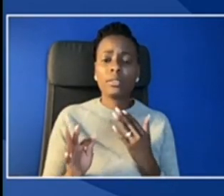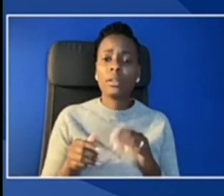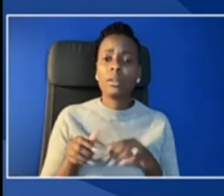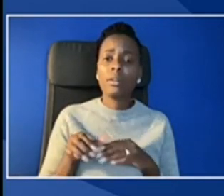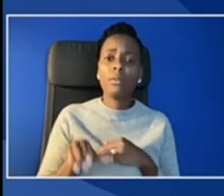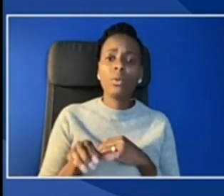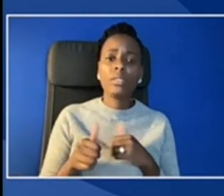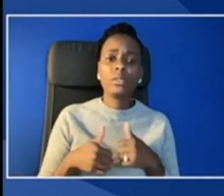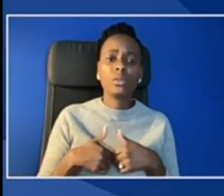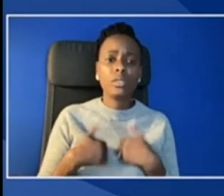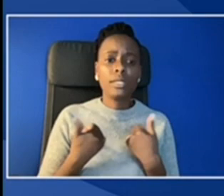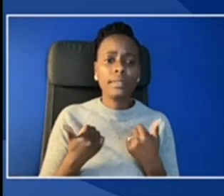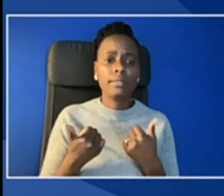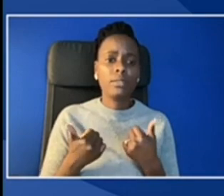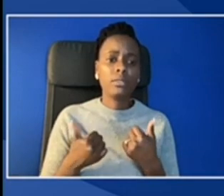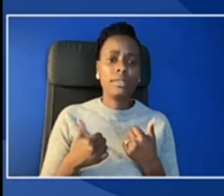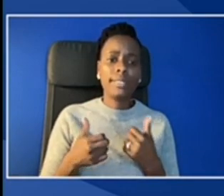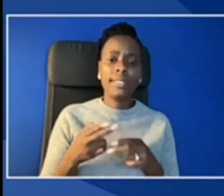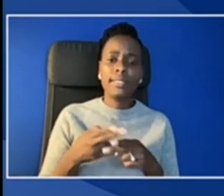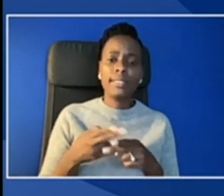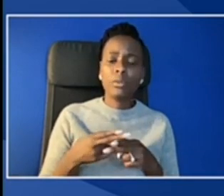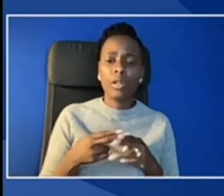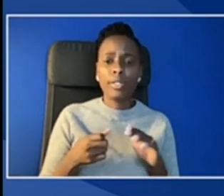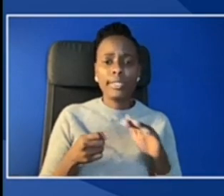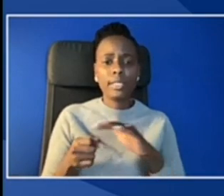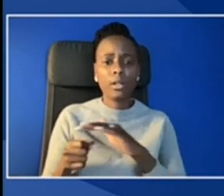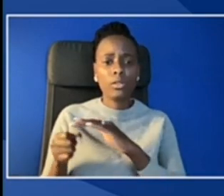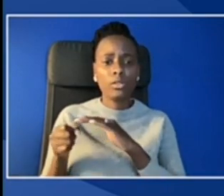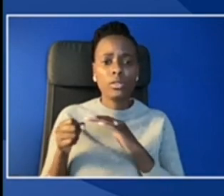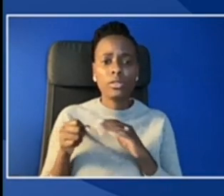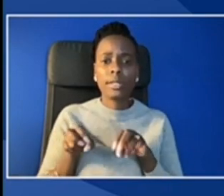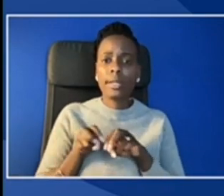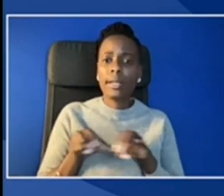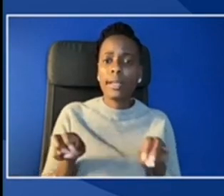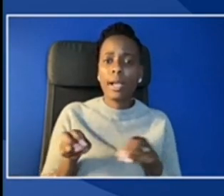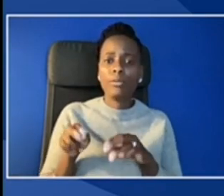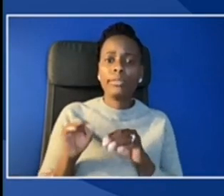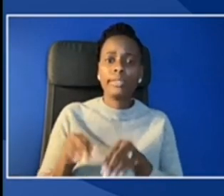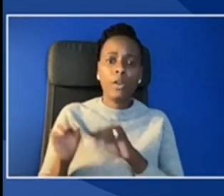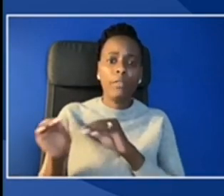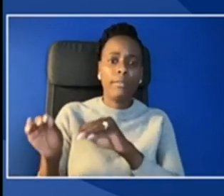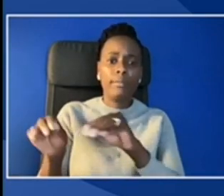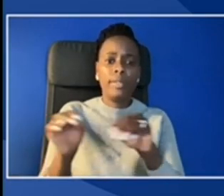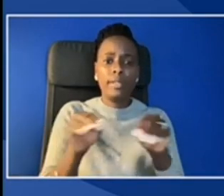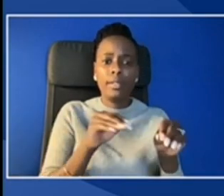garages, hotels, barns, vehicles, tents, and the streets. These circumstances perpetuate the cycle of homelessness and